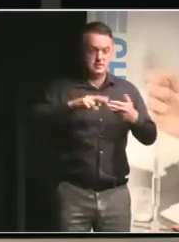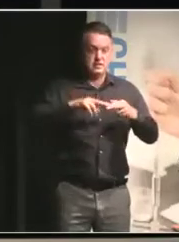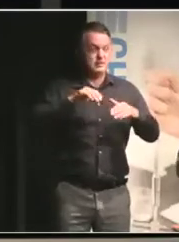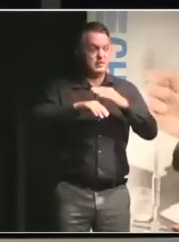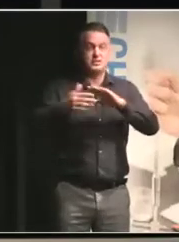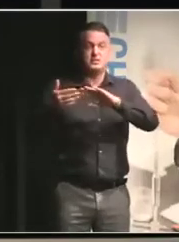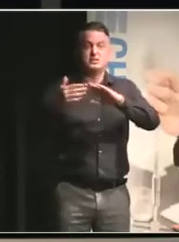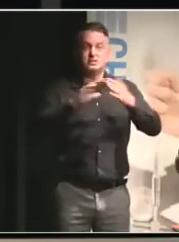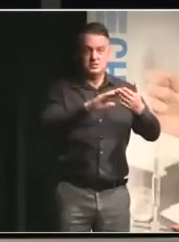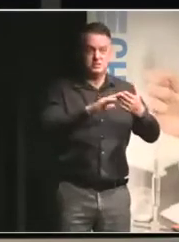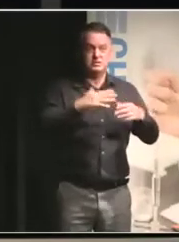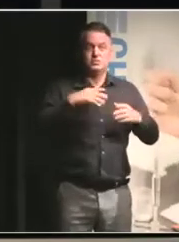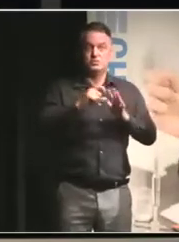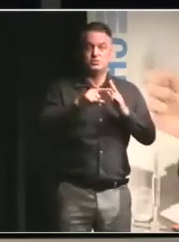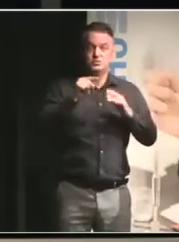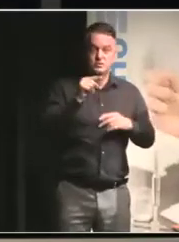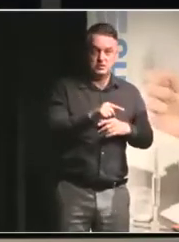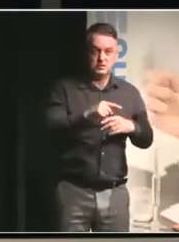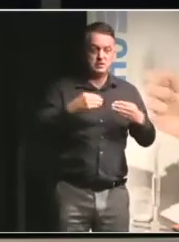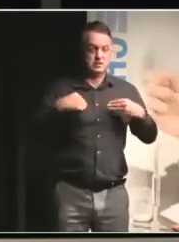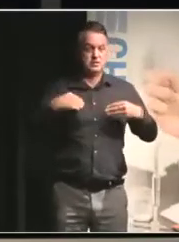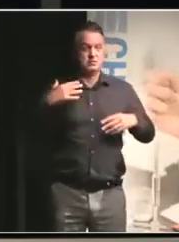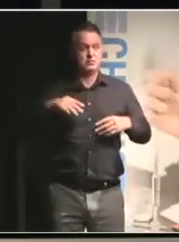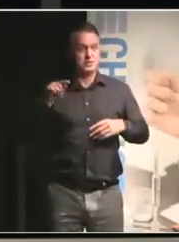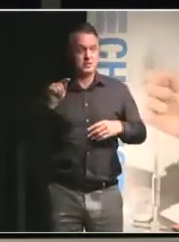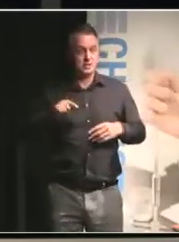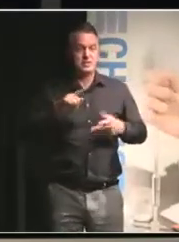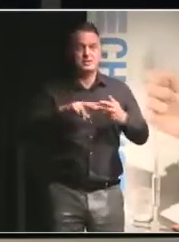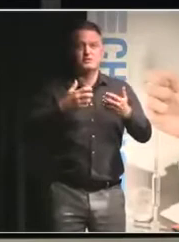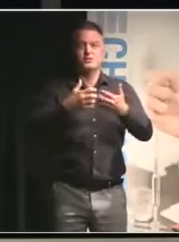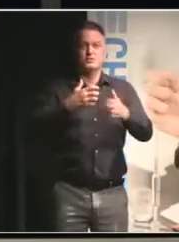to do this, if industry wants to do this, if the universities want to do this, the next generation